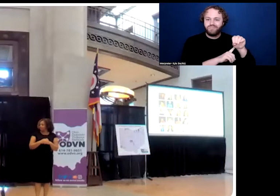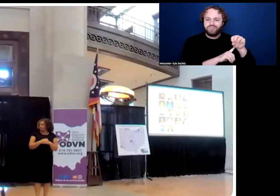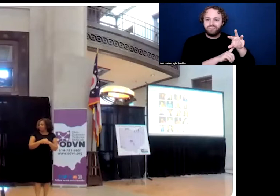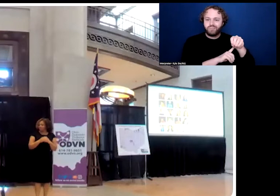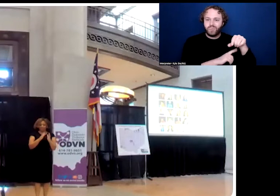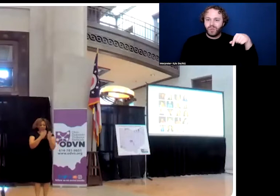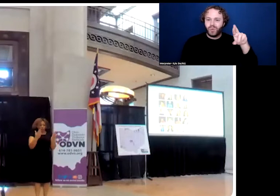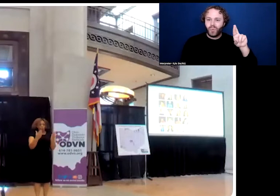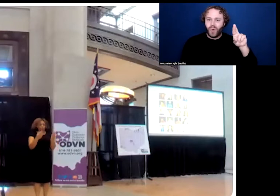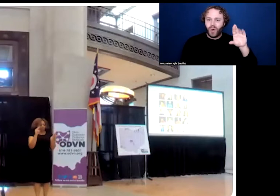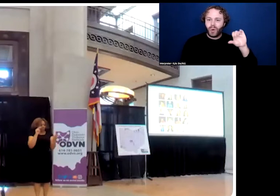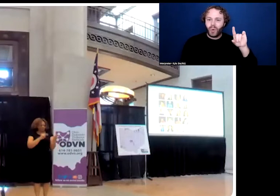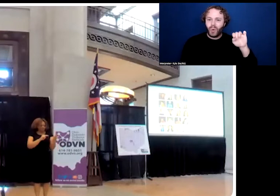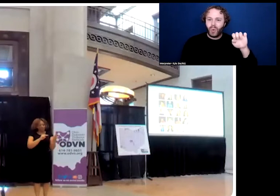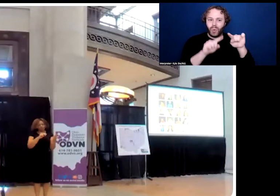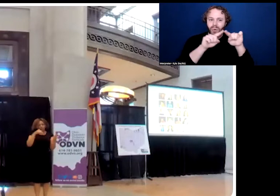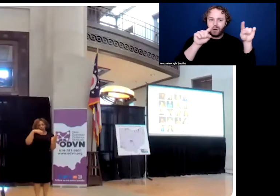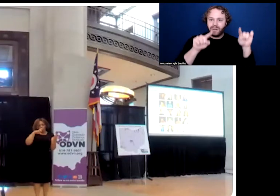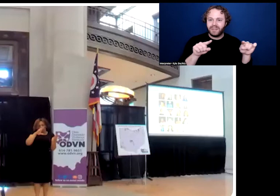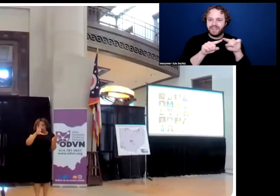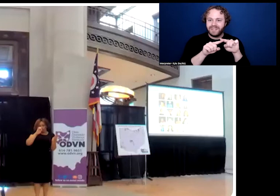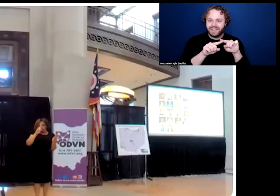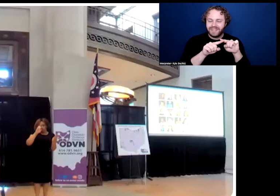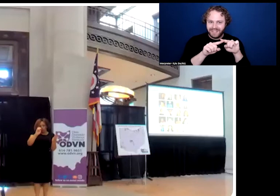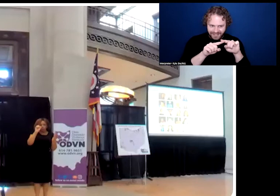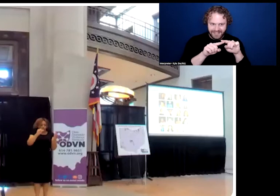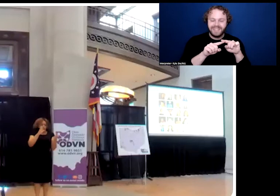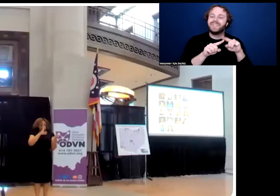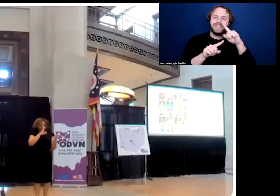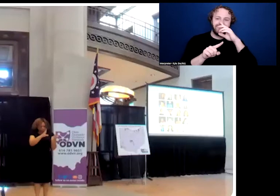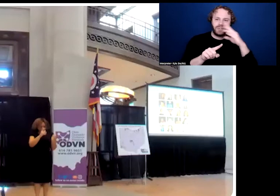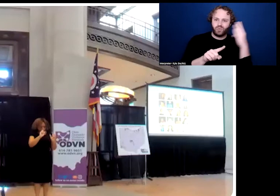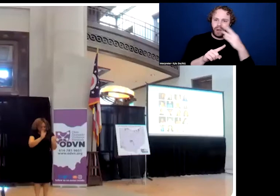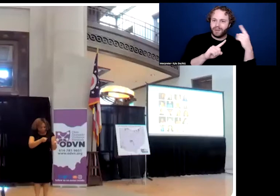there it is, the QR code and you can directly make a donation right there.